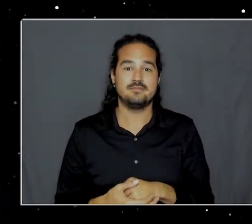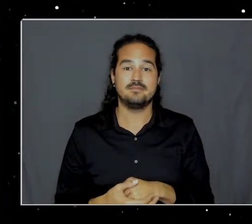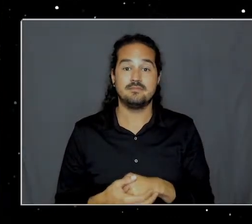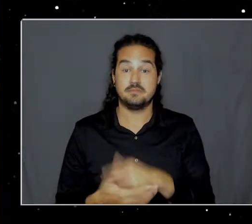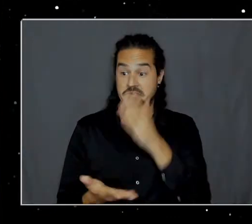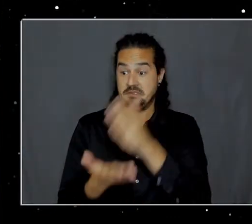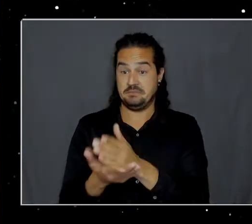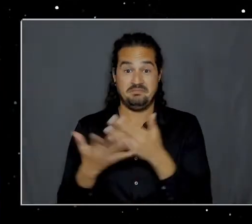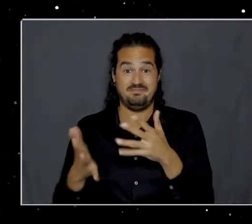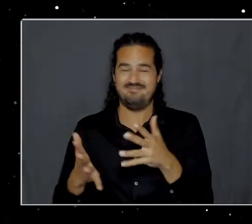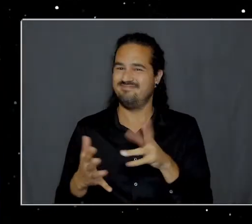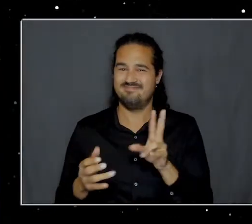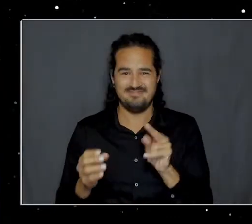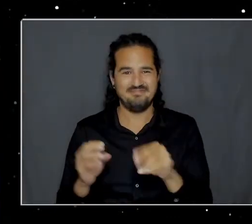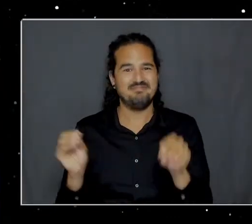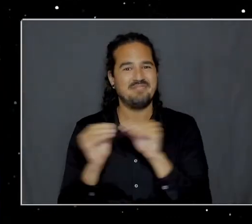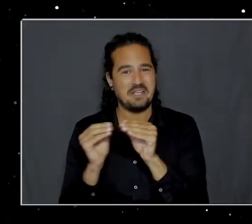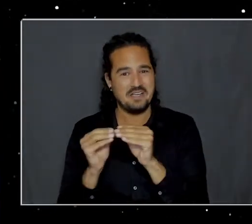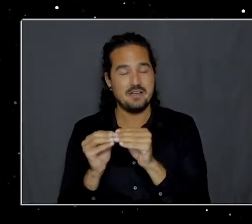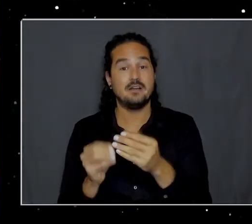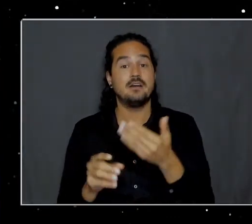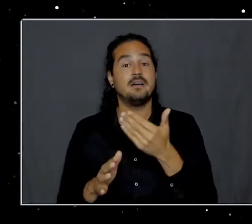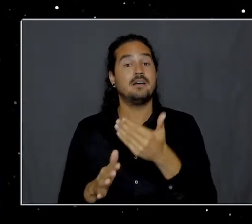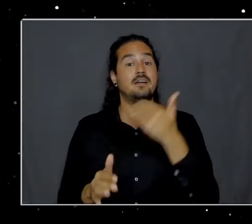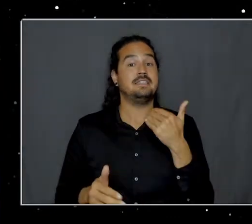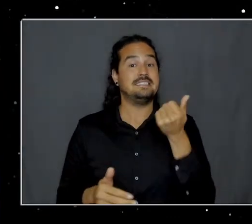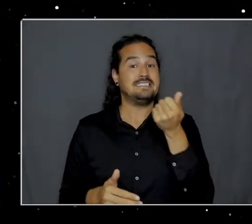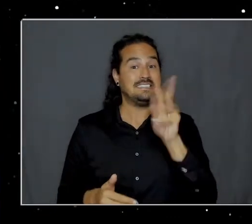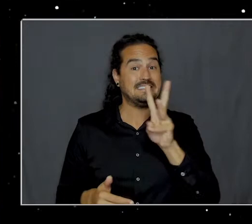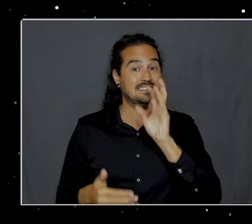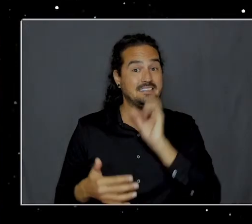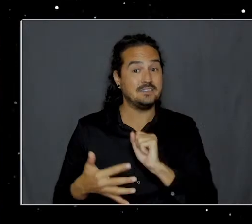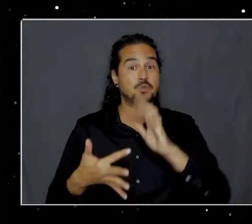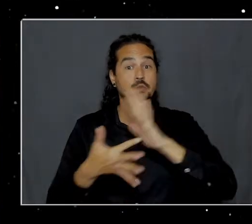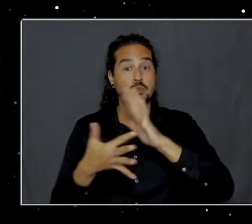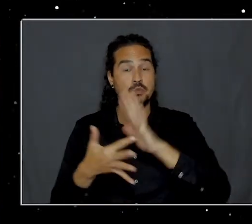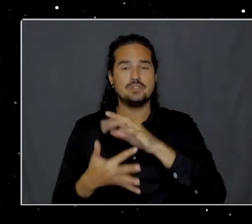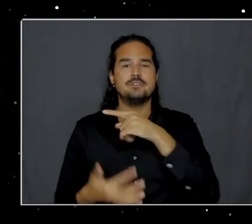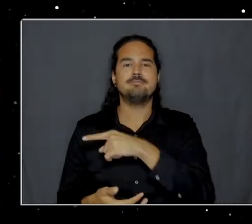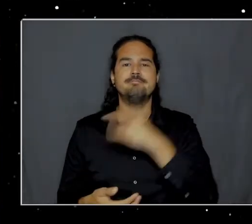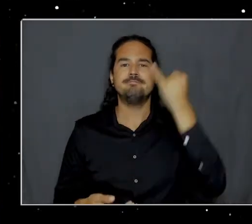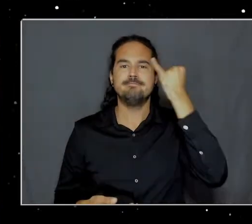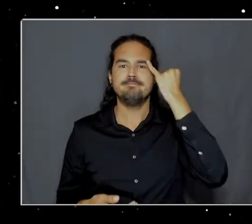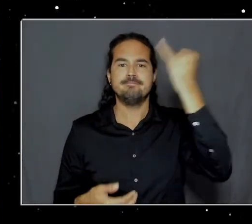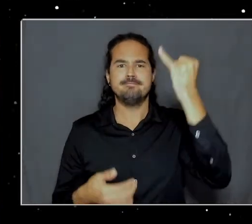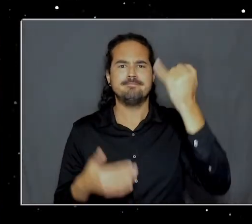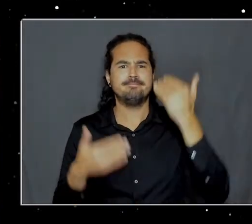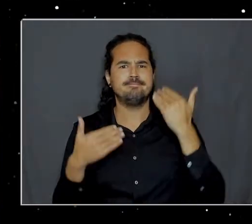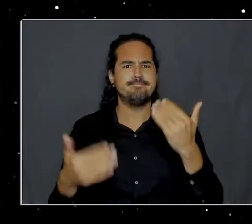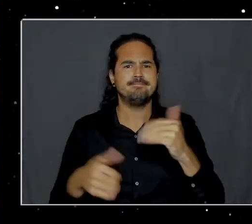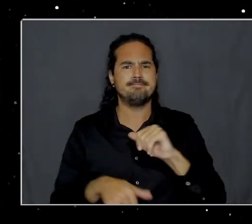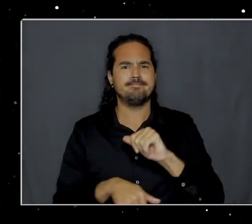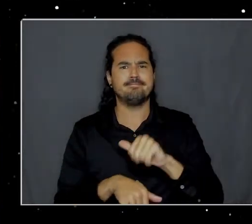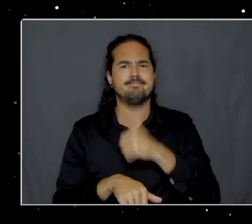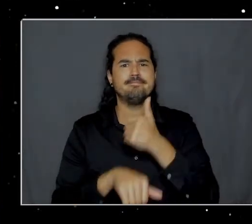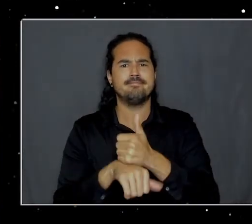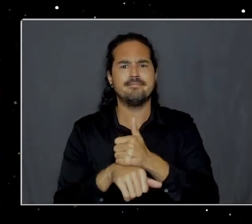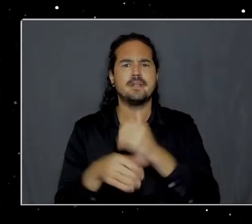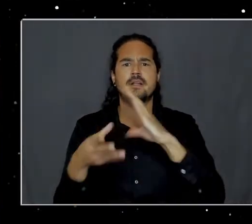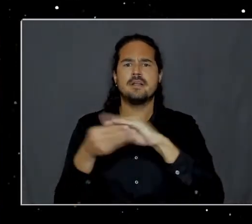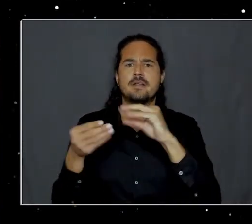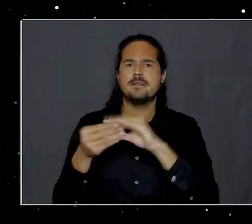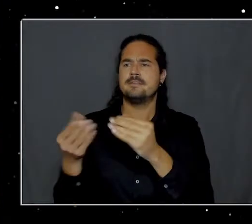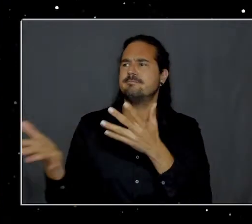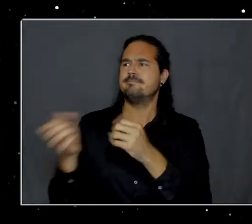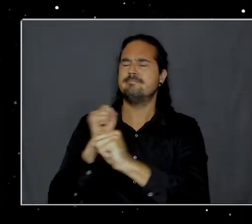JUNIOR IN HIGH SCHOOL, SHE